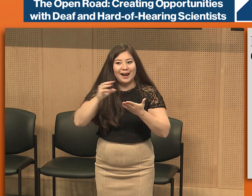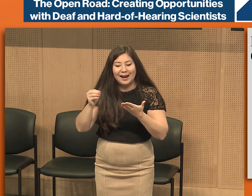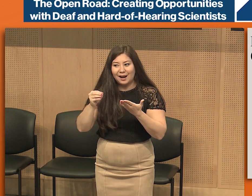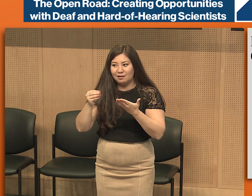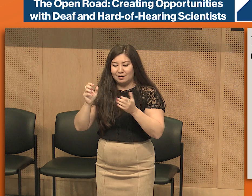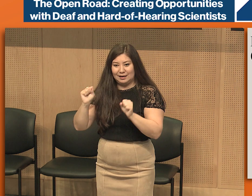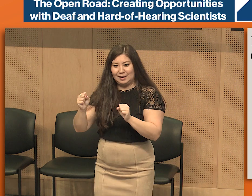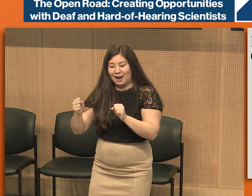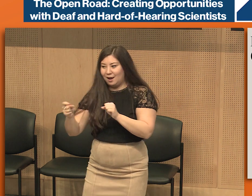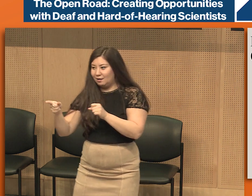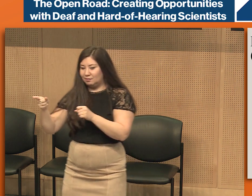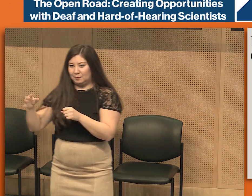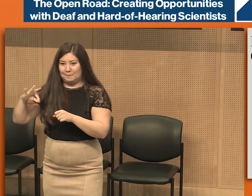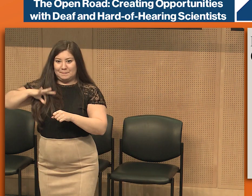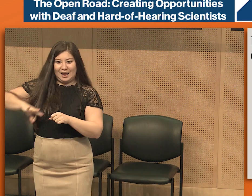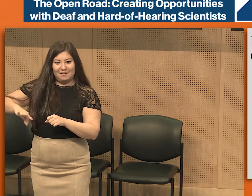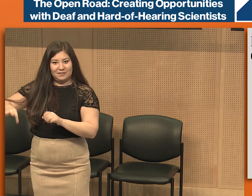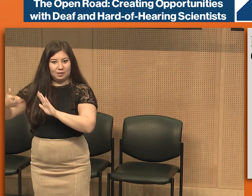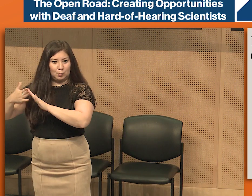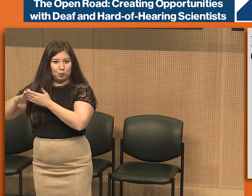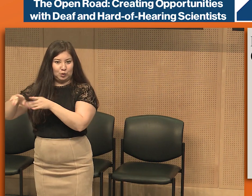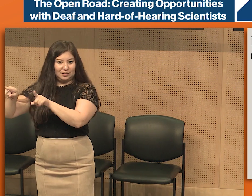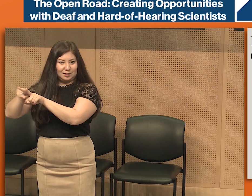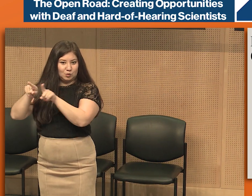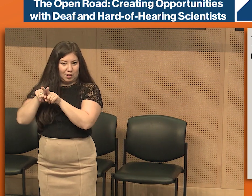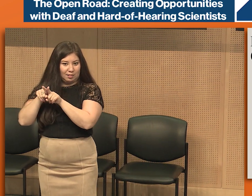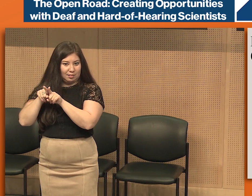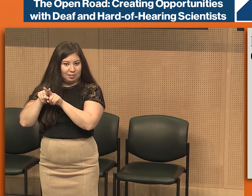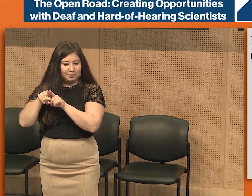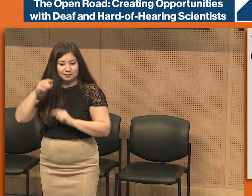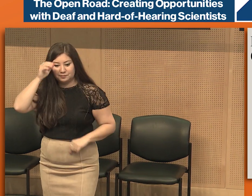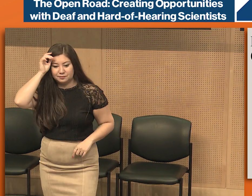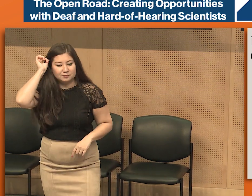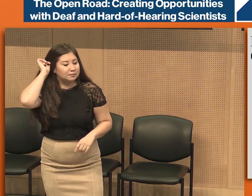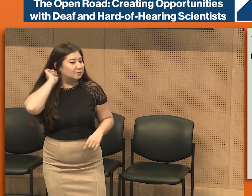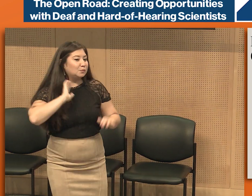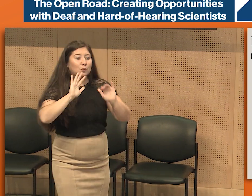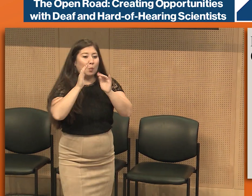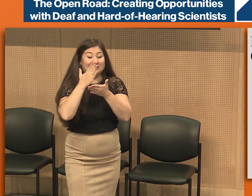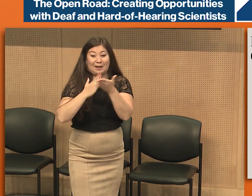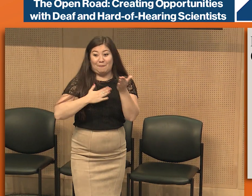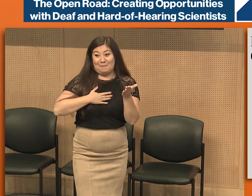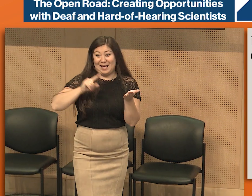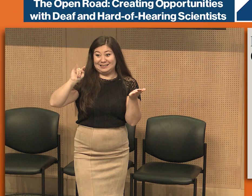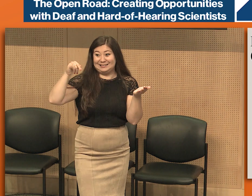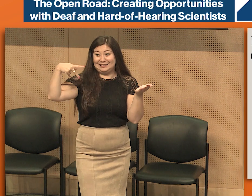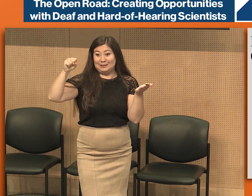in a way that your audience can benefit from it. Both the scientific audience and the community.